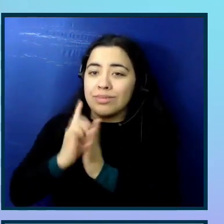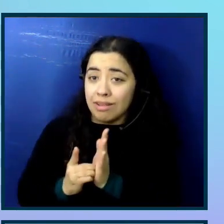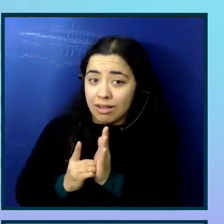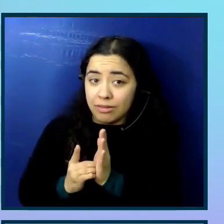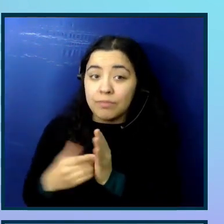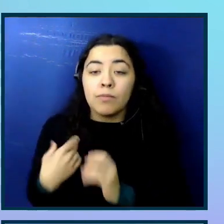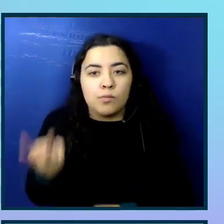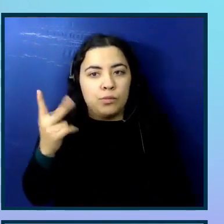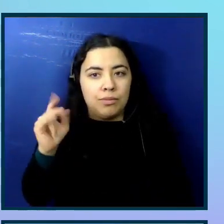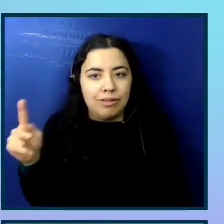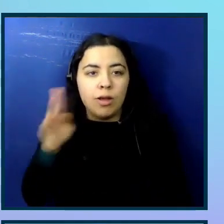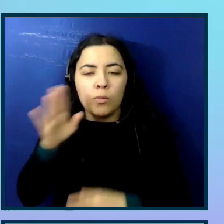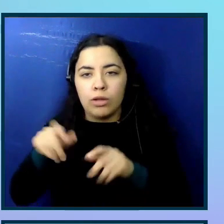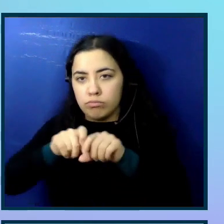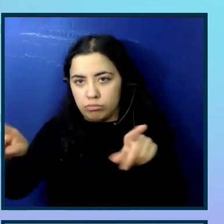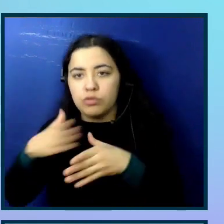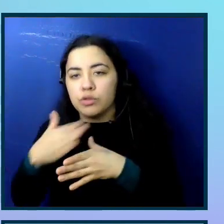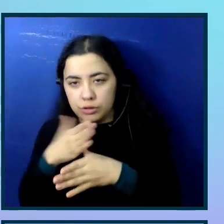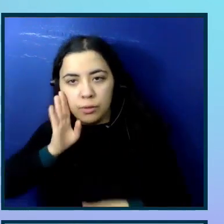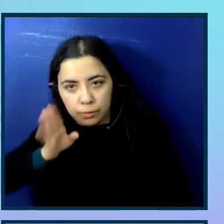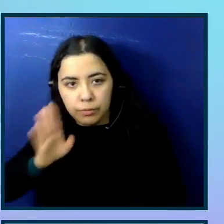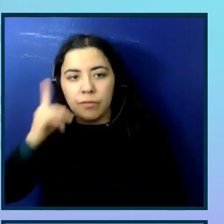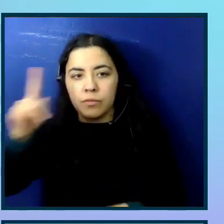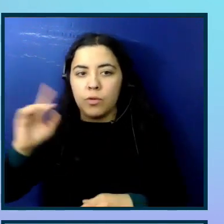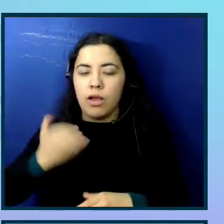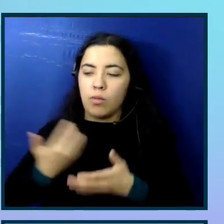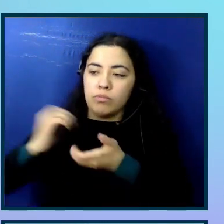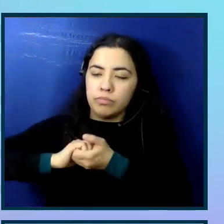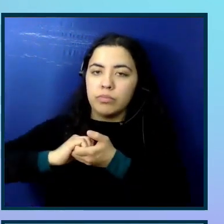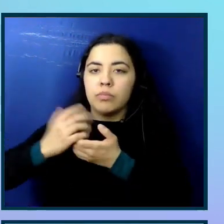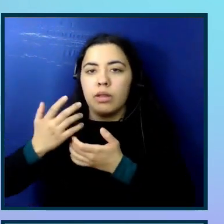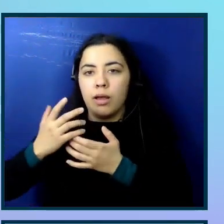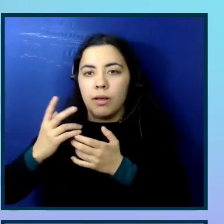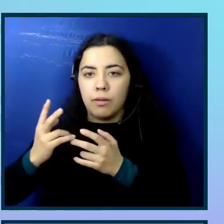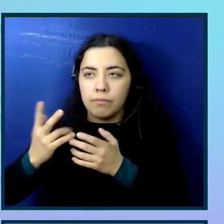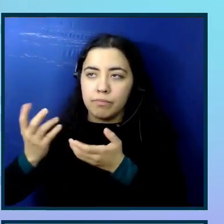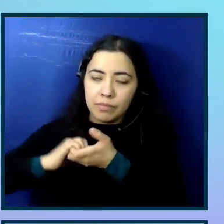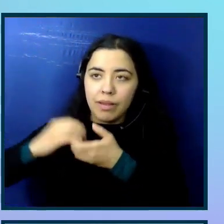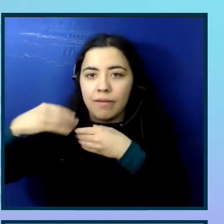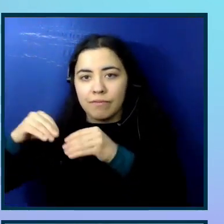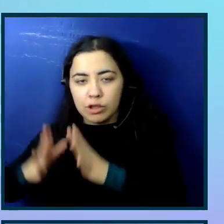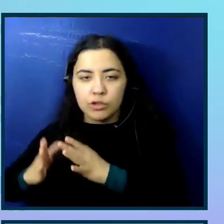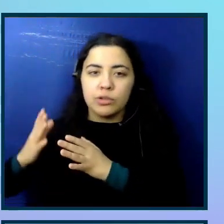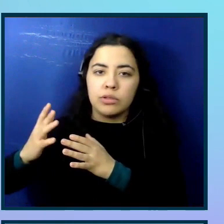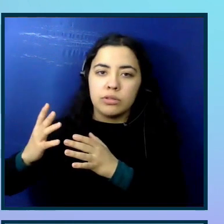That'll be shared out that are for our agency of partners vendors to look at that show all the documentation of our design system.